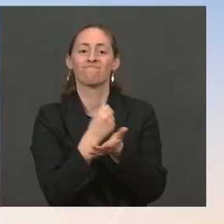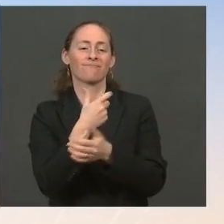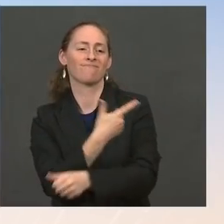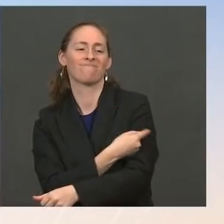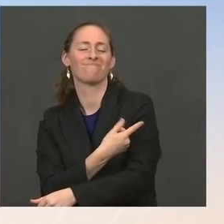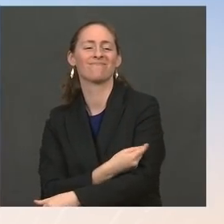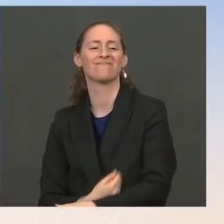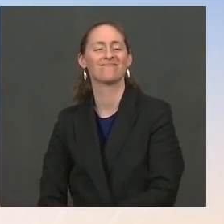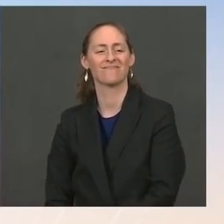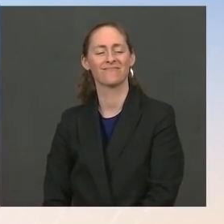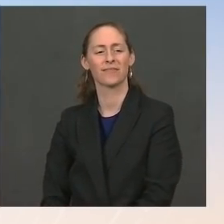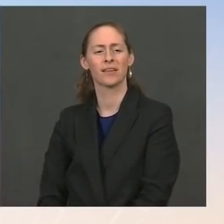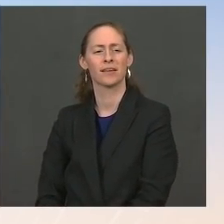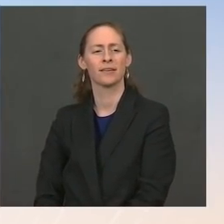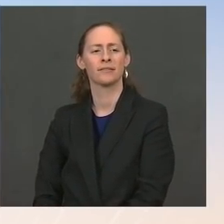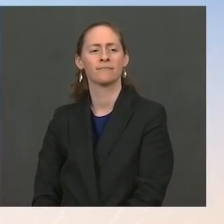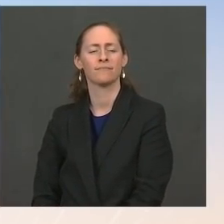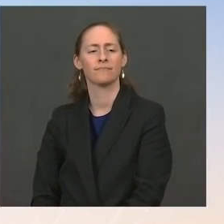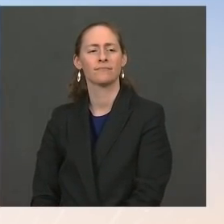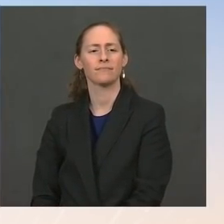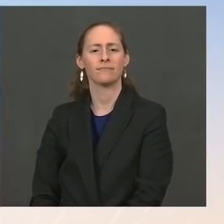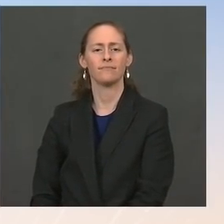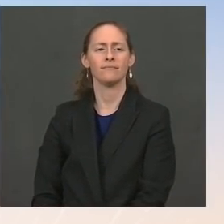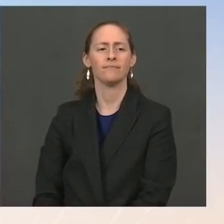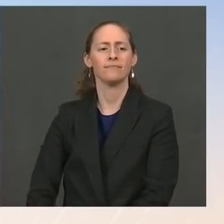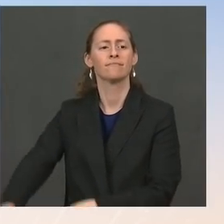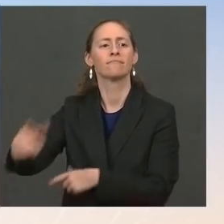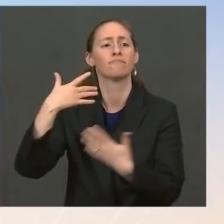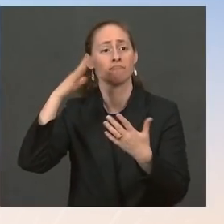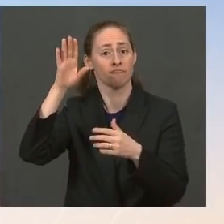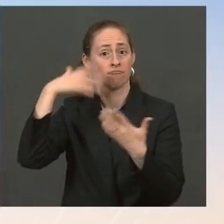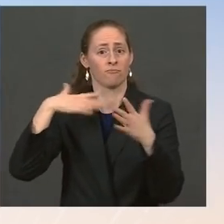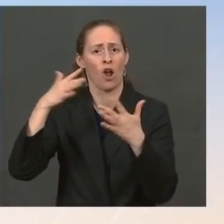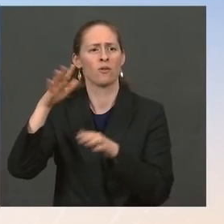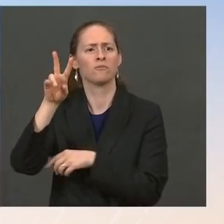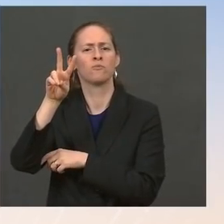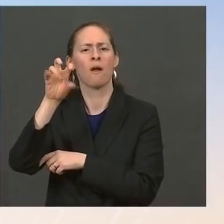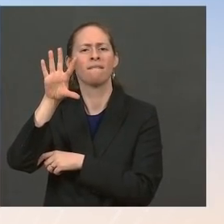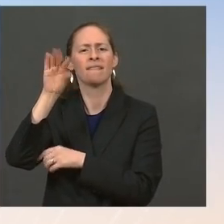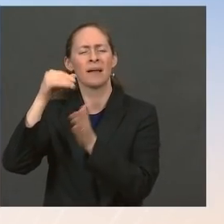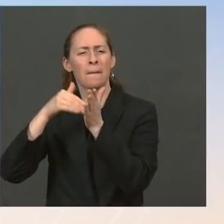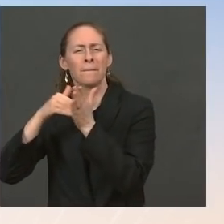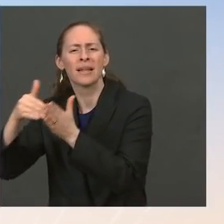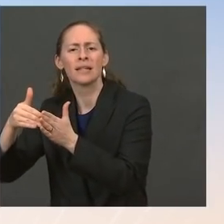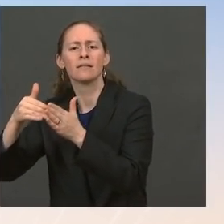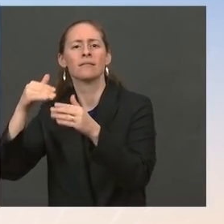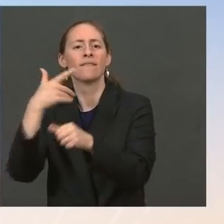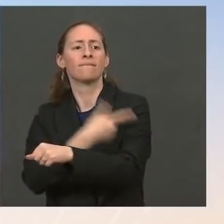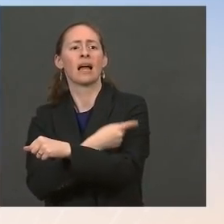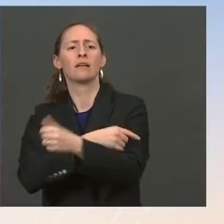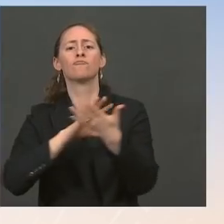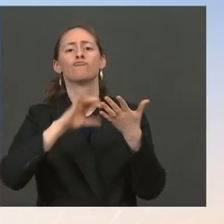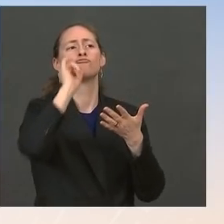more than all countries combined -- and made an announcement of a historic opportunity for mRNA manufacturers to receive funding and resources